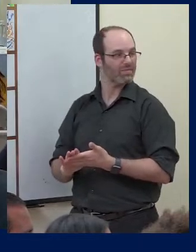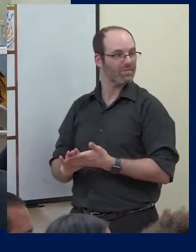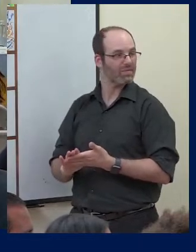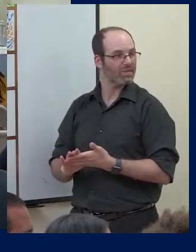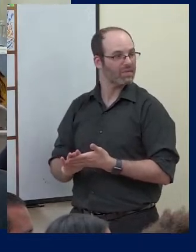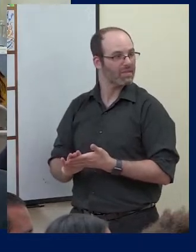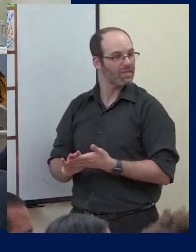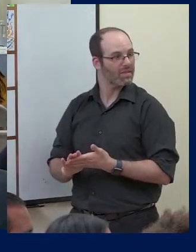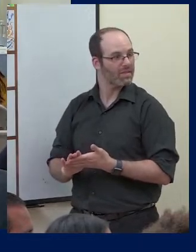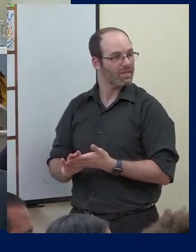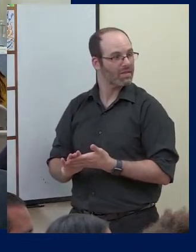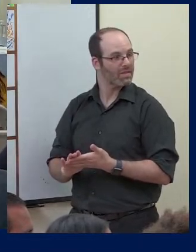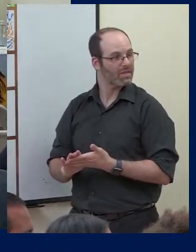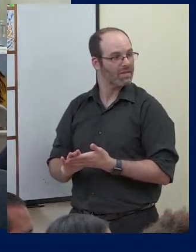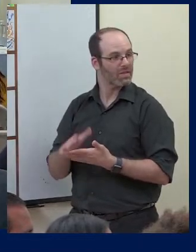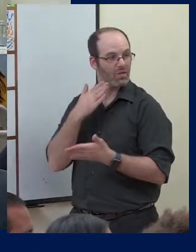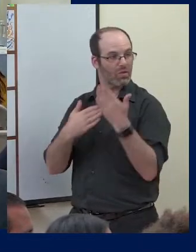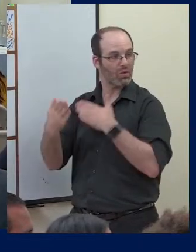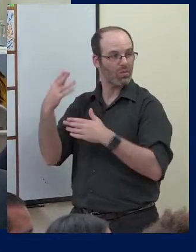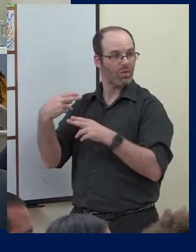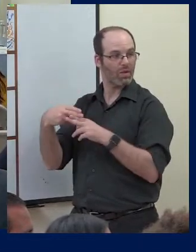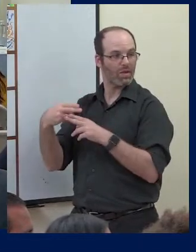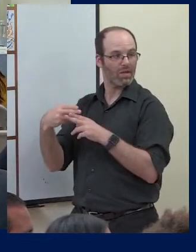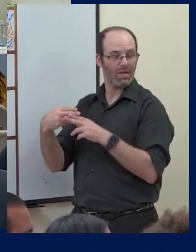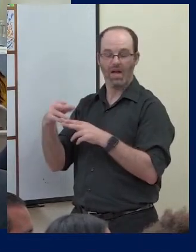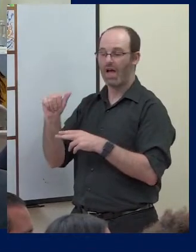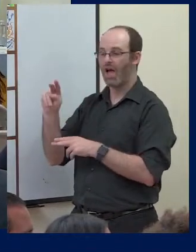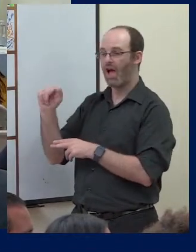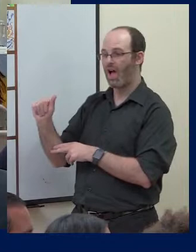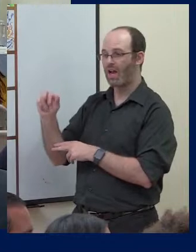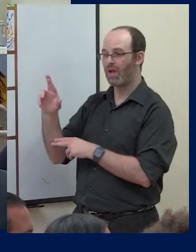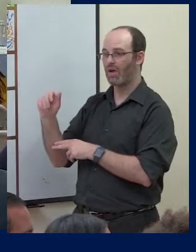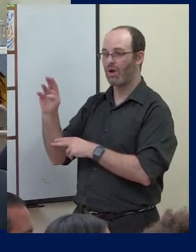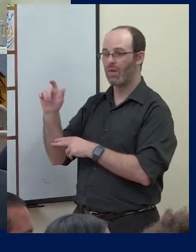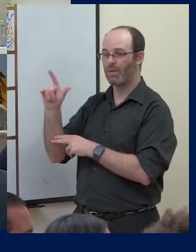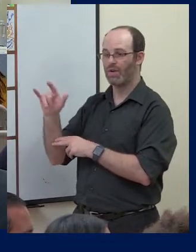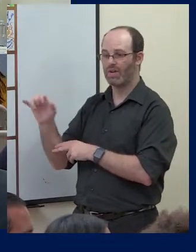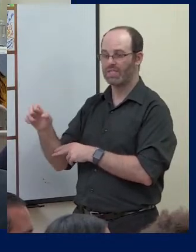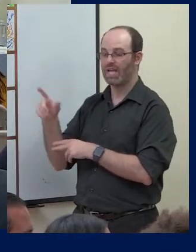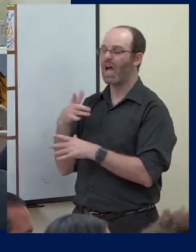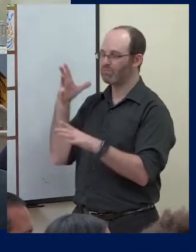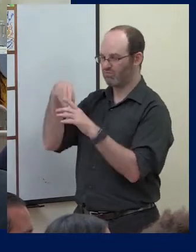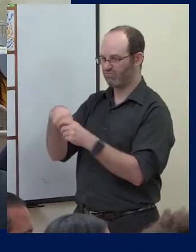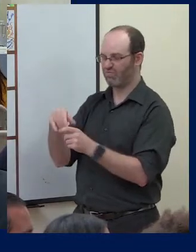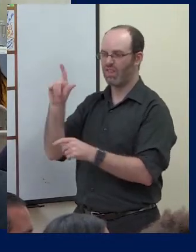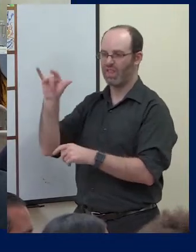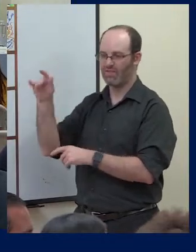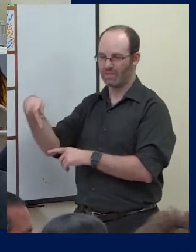good morning, everyone. I'm a participant at life is precious.